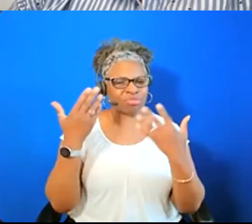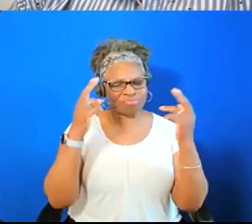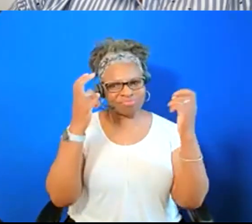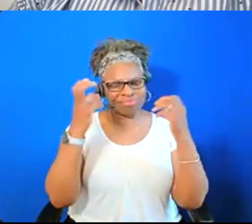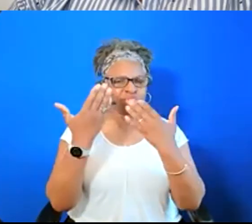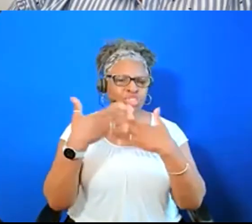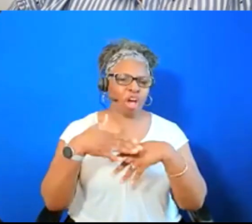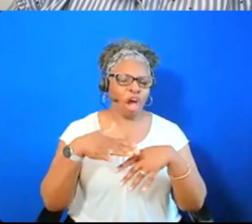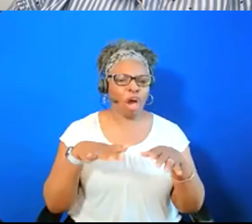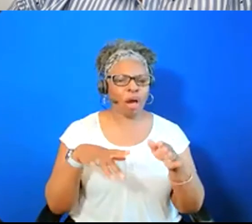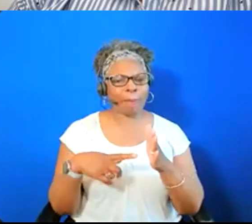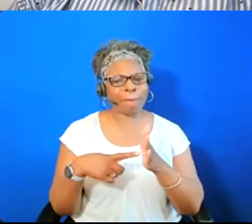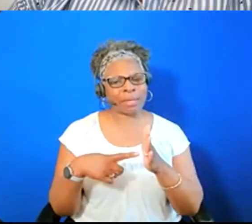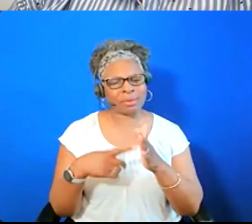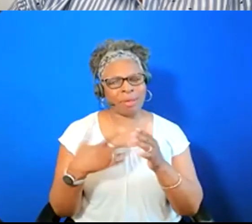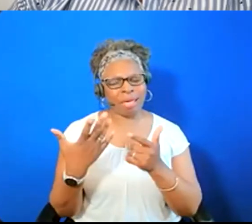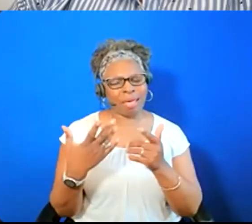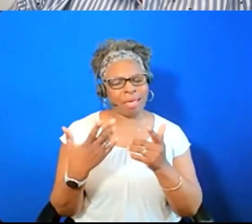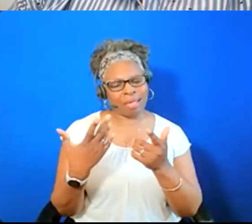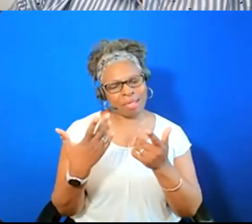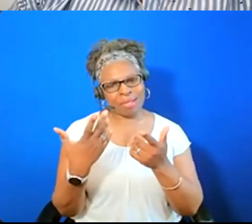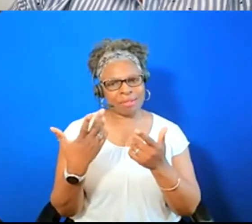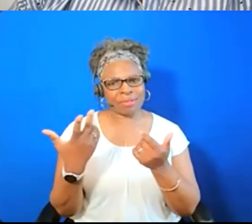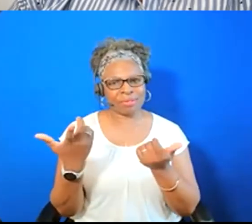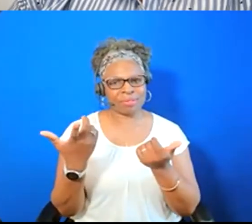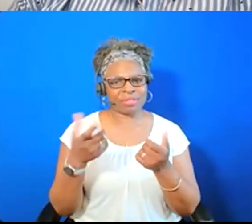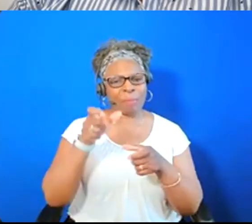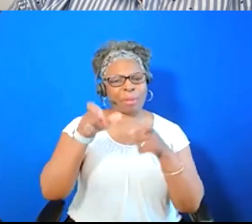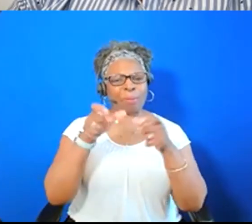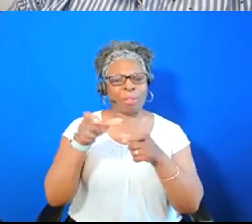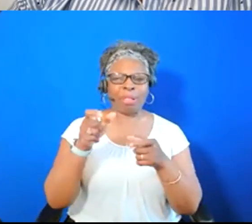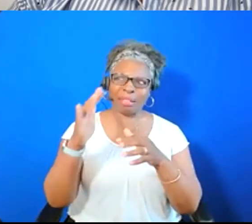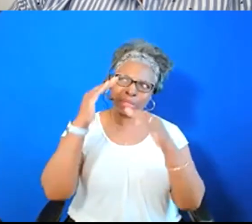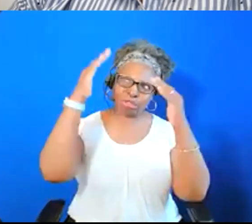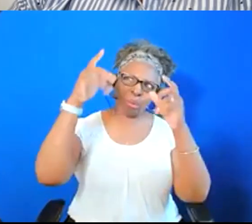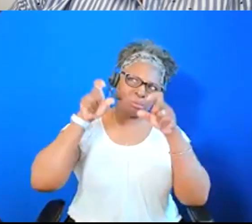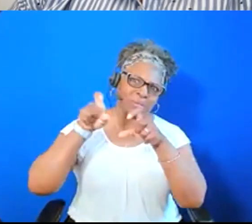I would very much kind of you no vote for kind of solidarity and those small actions that disrupt